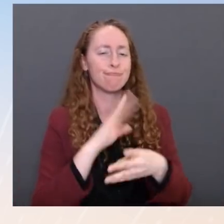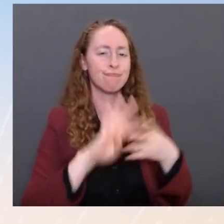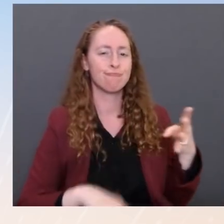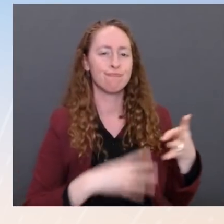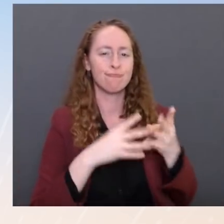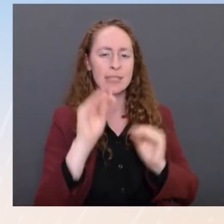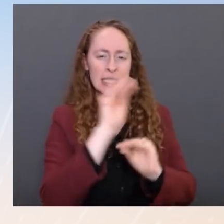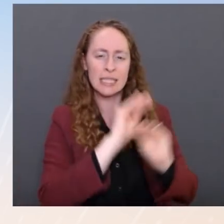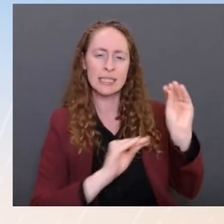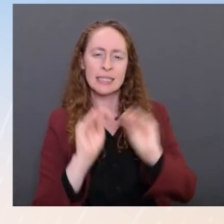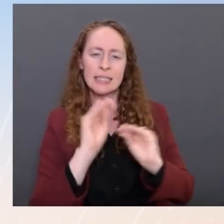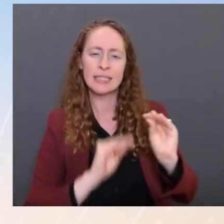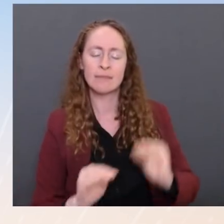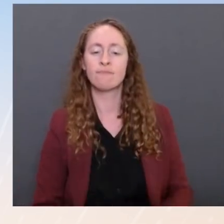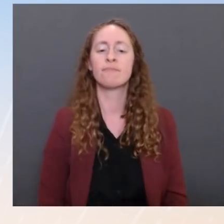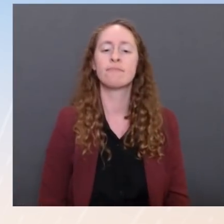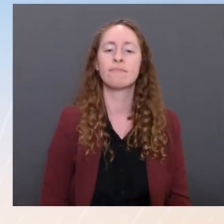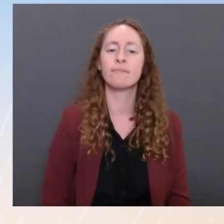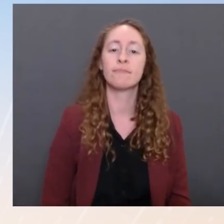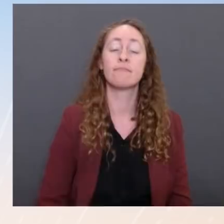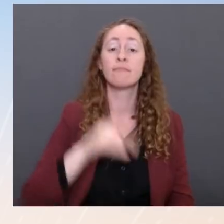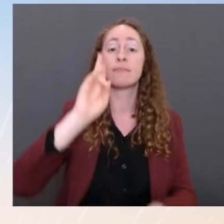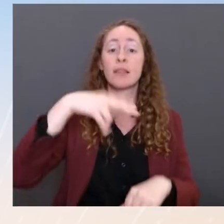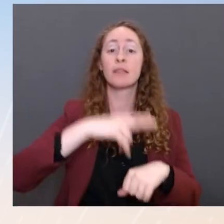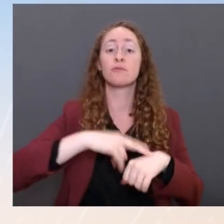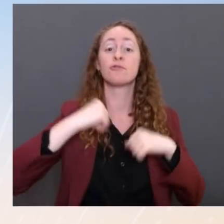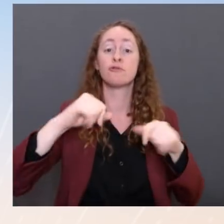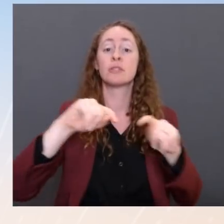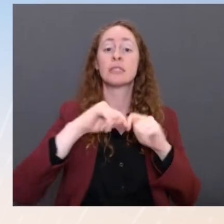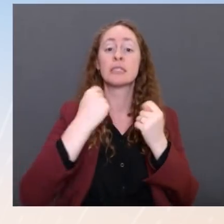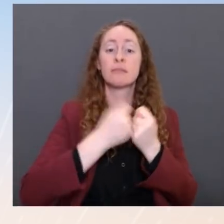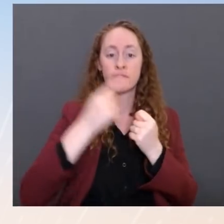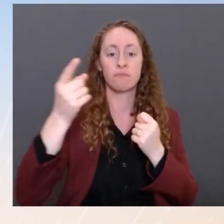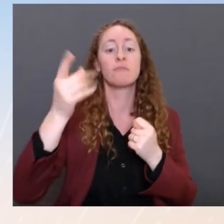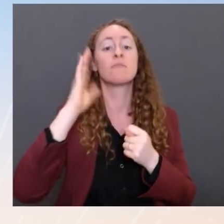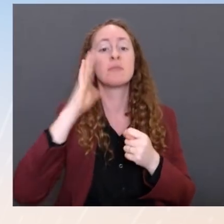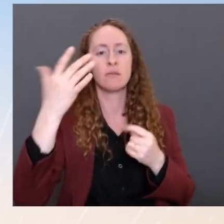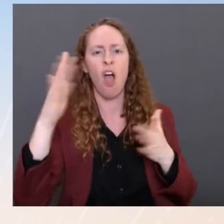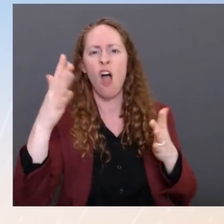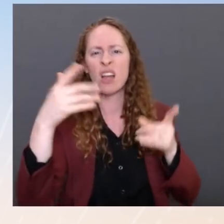travel to Saudi Arabia to talk about a range of issues, including regional cooperation, obviously the war in Yemen,